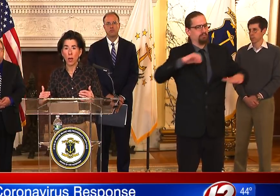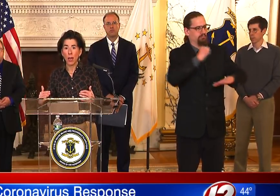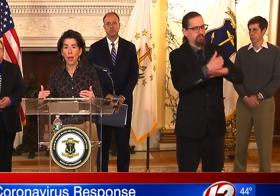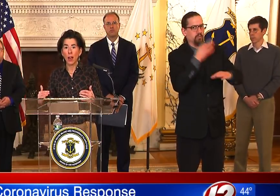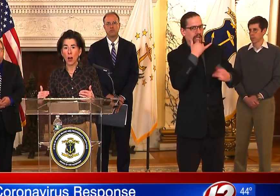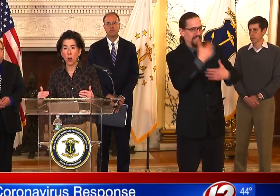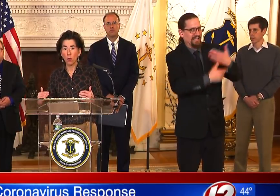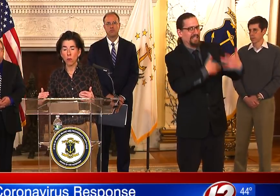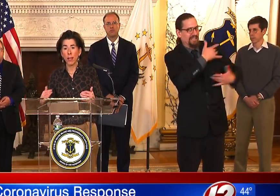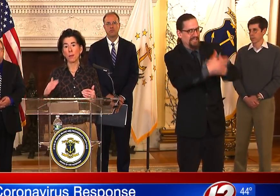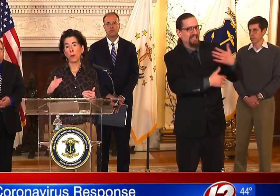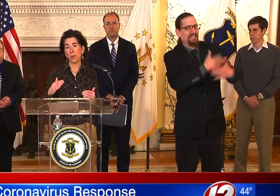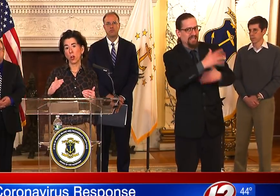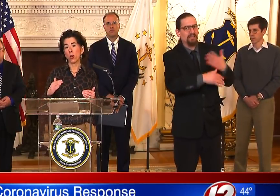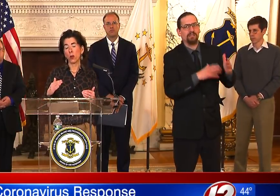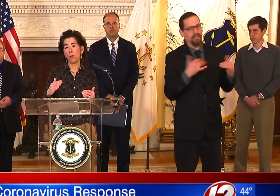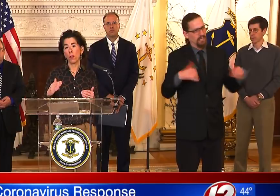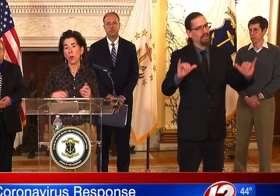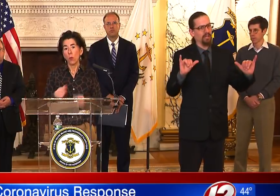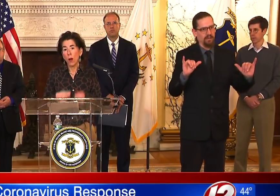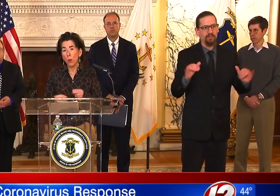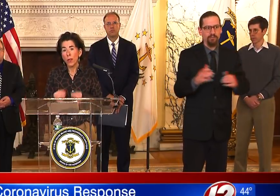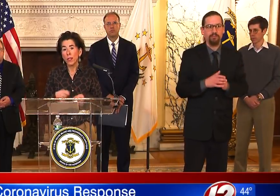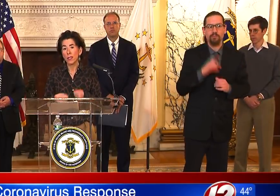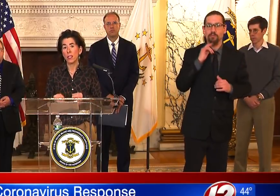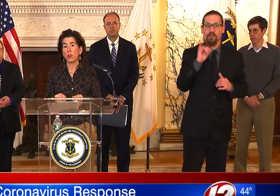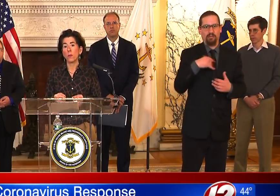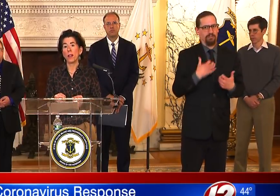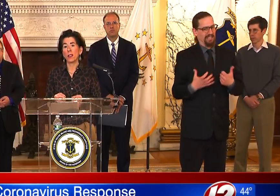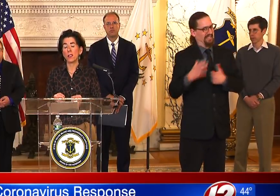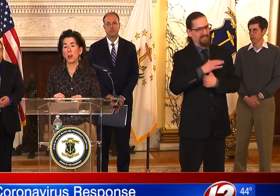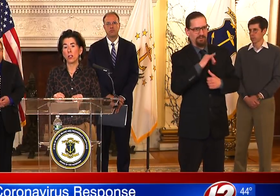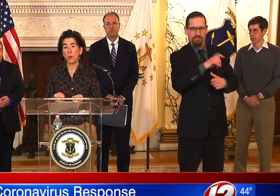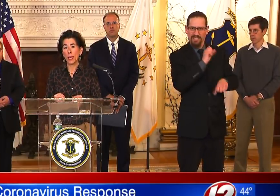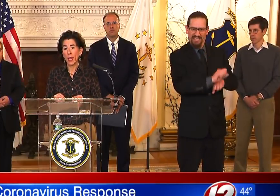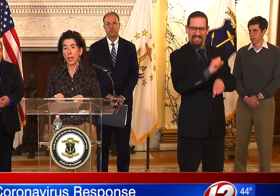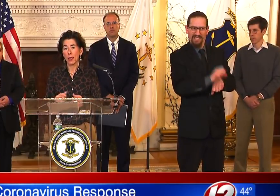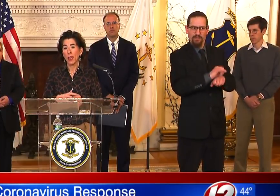WE DON'T HAVE IT RIGHT NOW. WE NEED TO SLOW